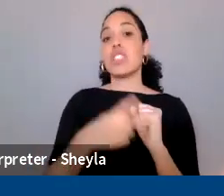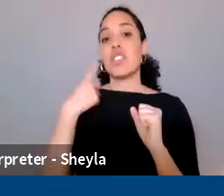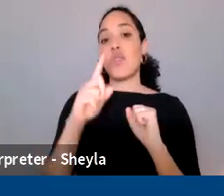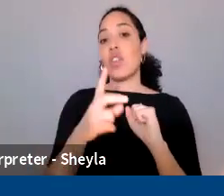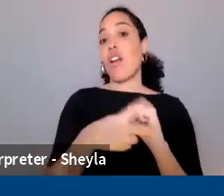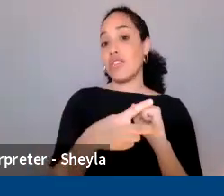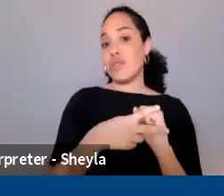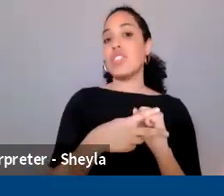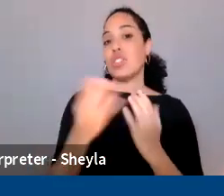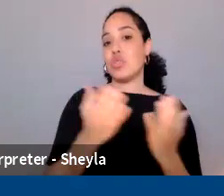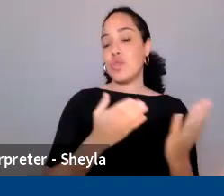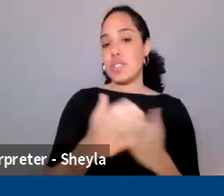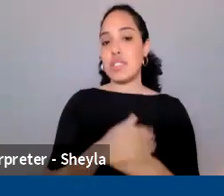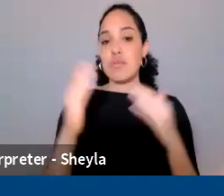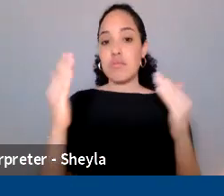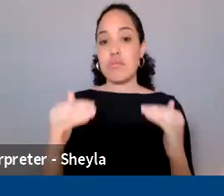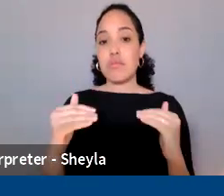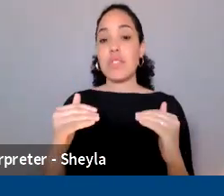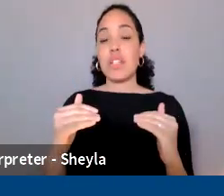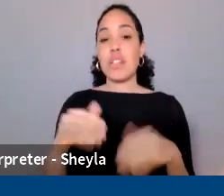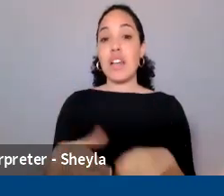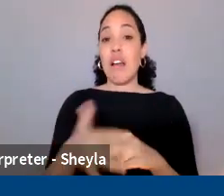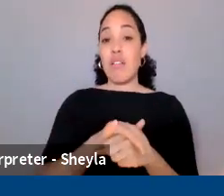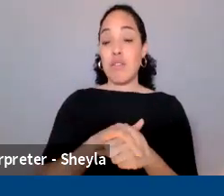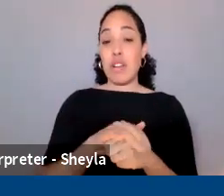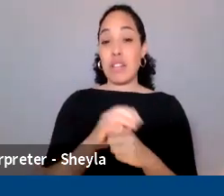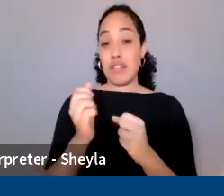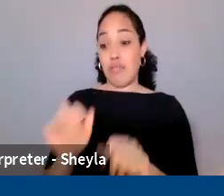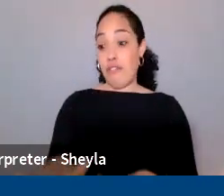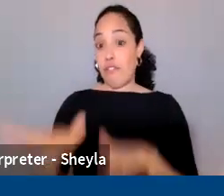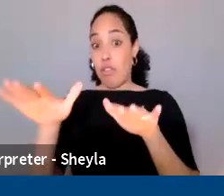covering flood after fire and preparing for disaster we have Doug Mayhem the National